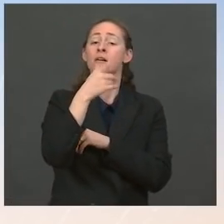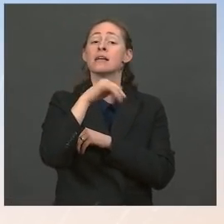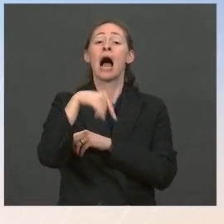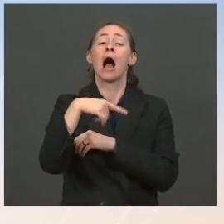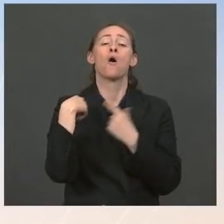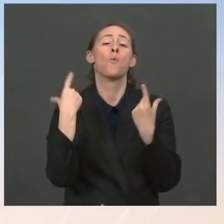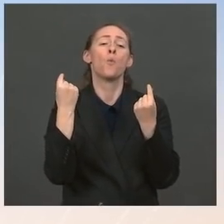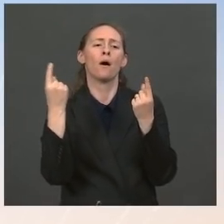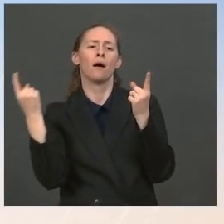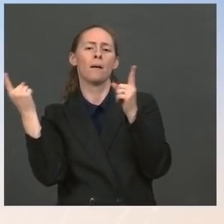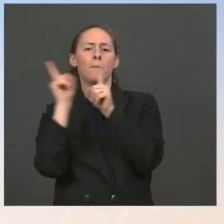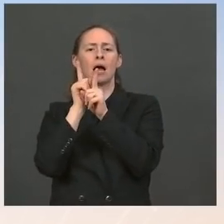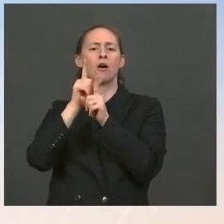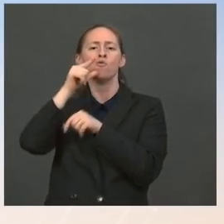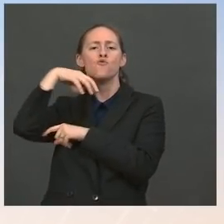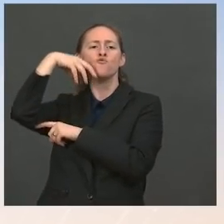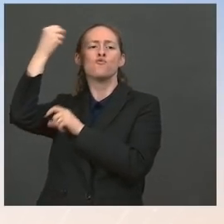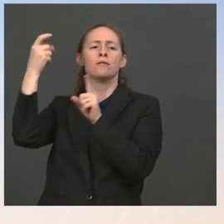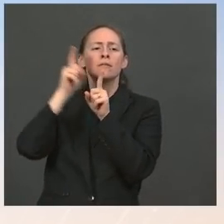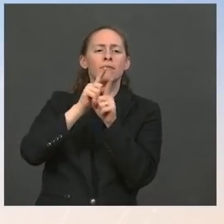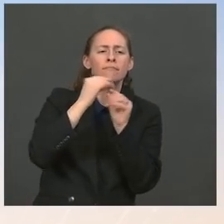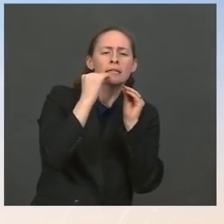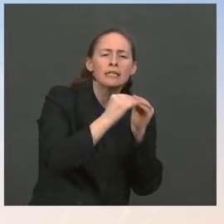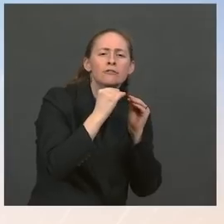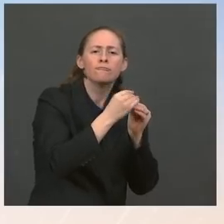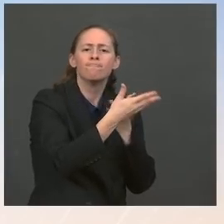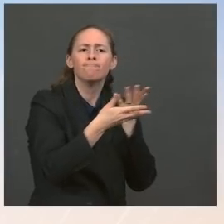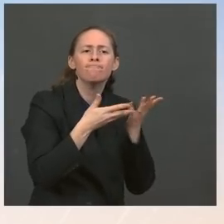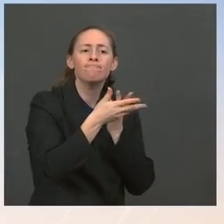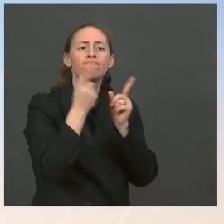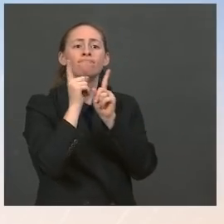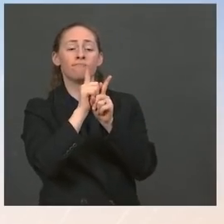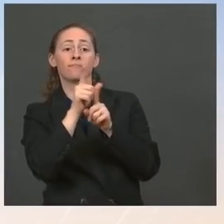that tries to manage the potential for there to be a safety tradeoff.